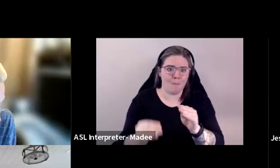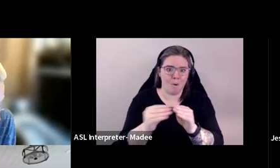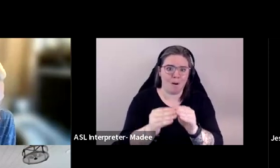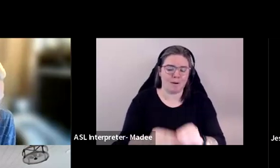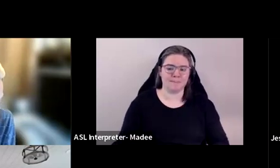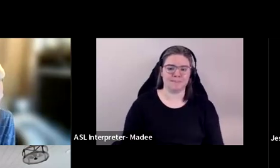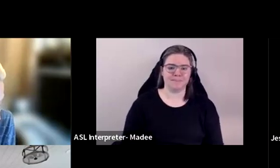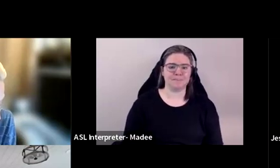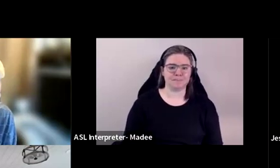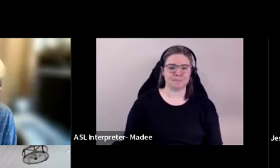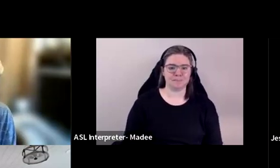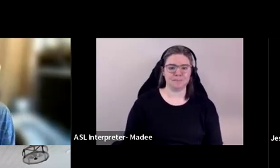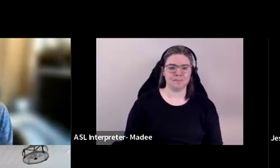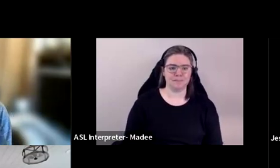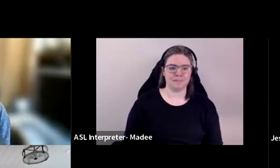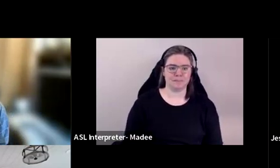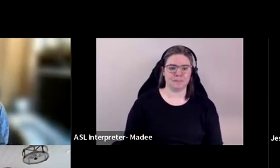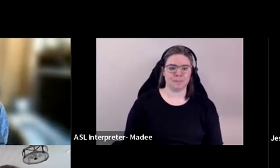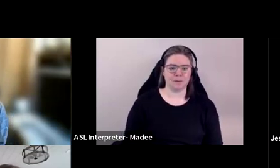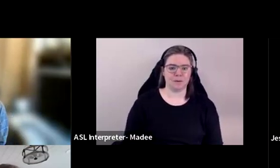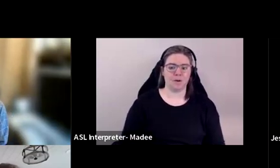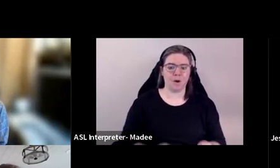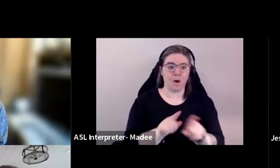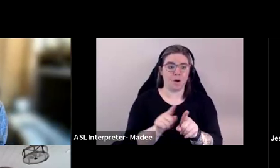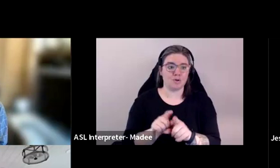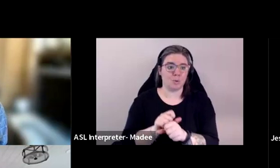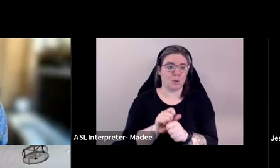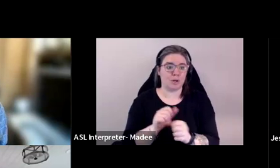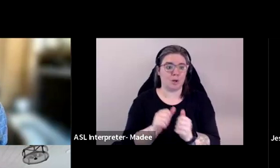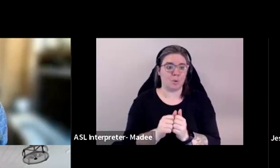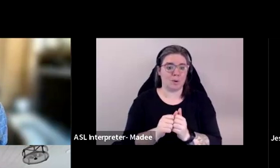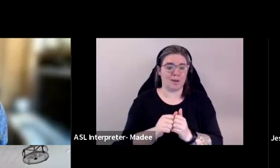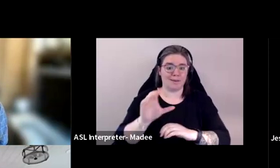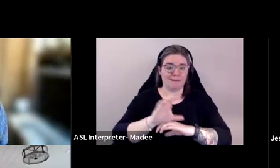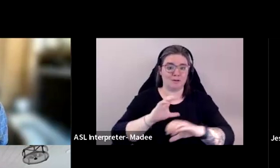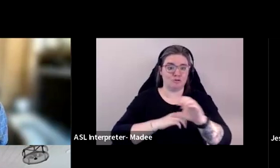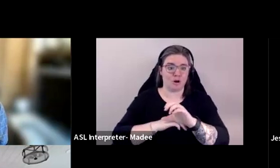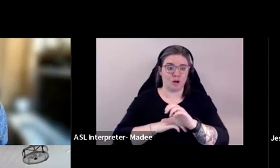Maria Cordova: n. Maria Cordova: we're also working with construction trade schools for the people who are not